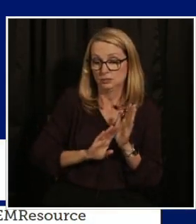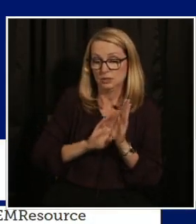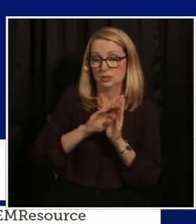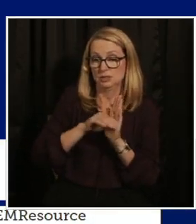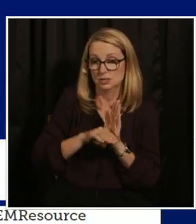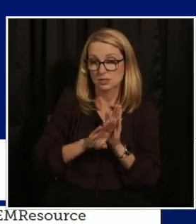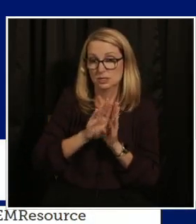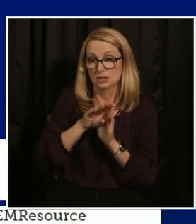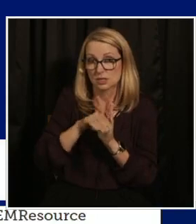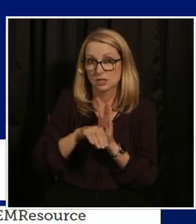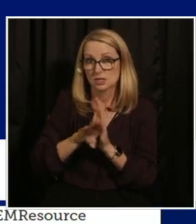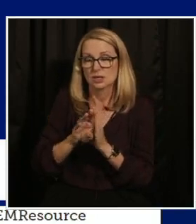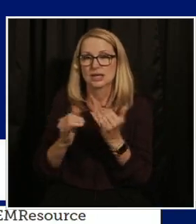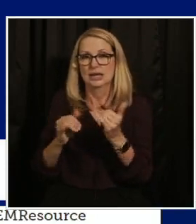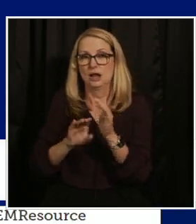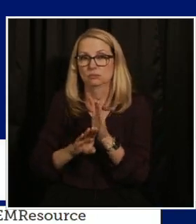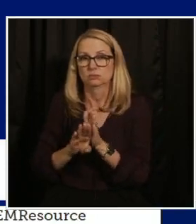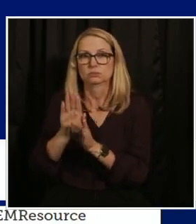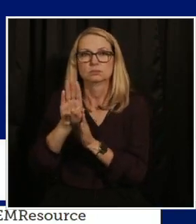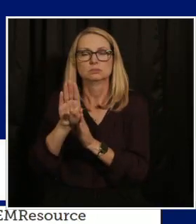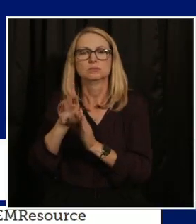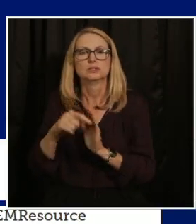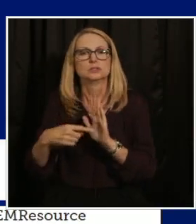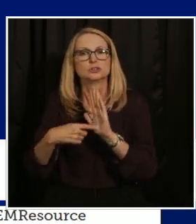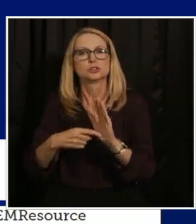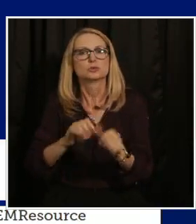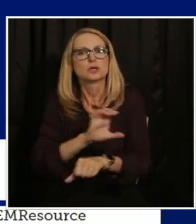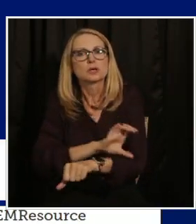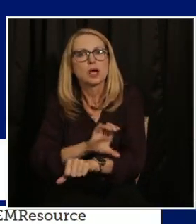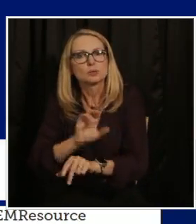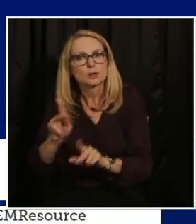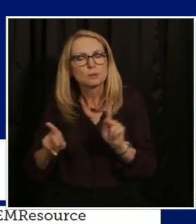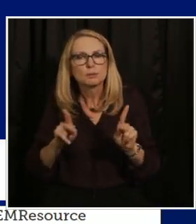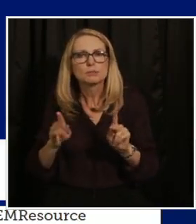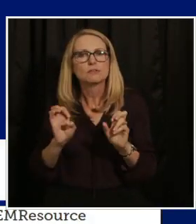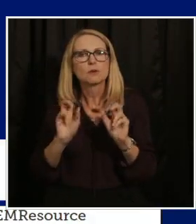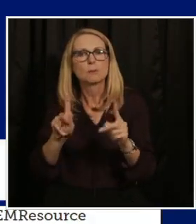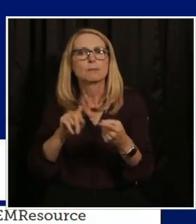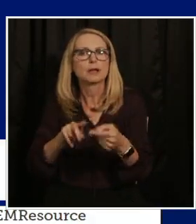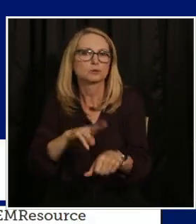have returned to their normal lives those who have been vaccinated have been given the opportunity to